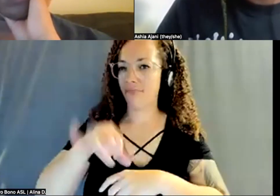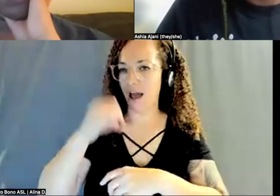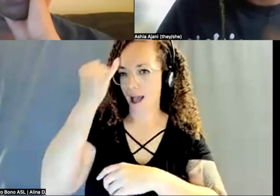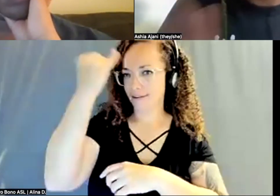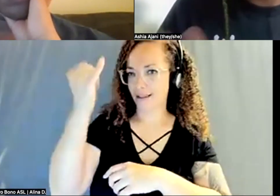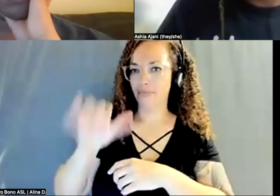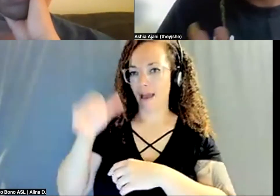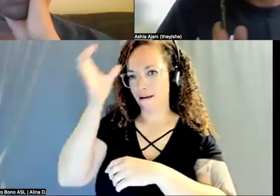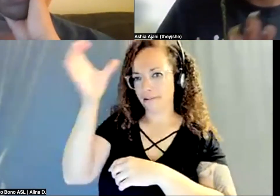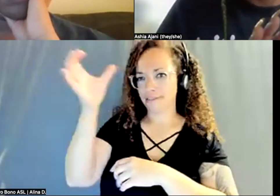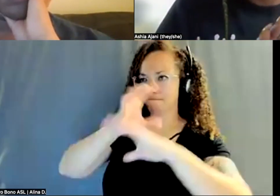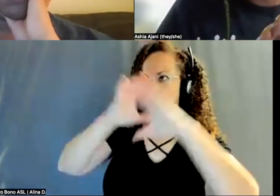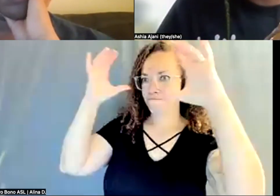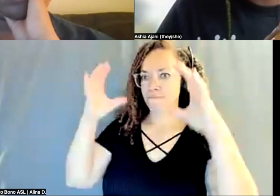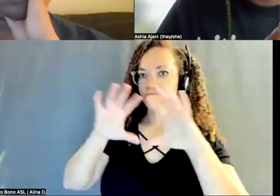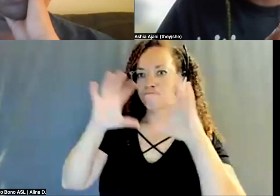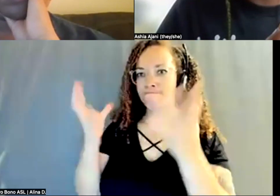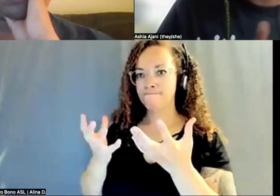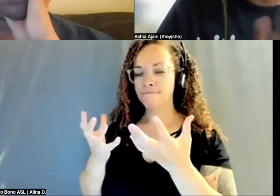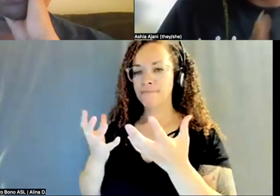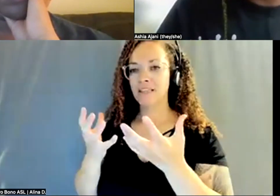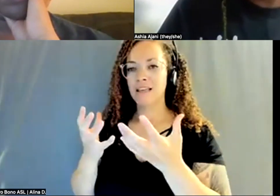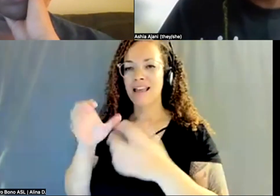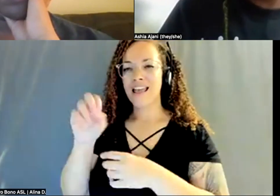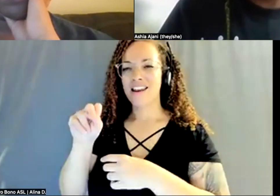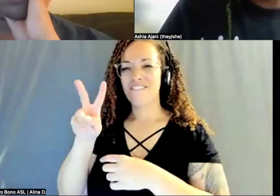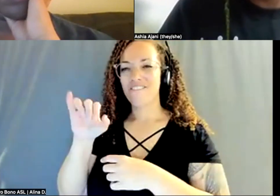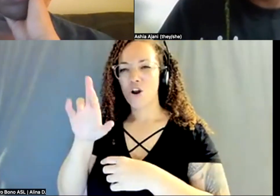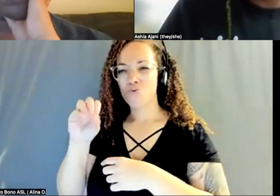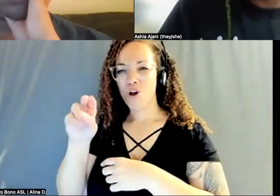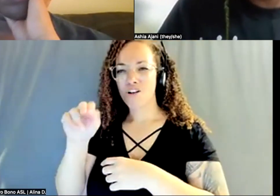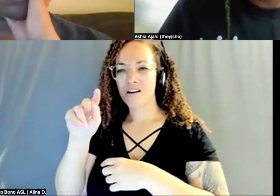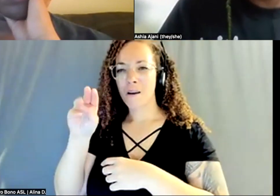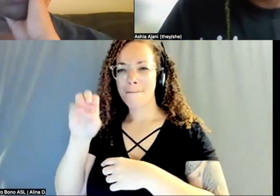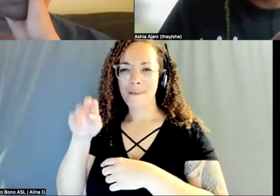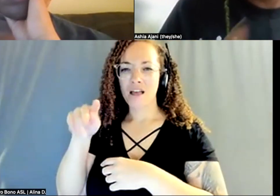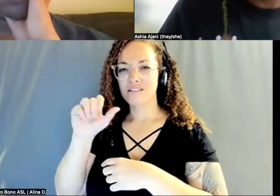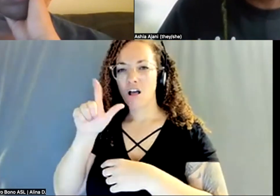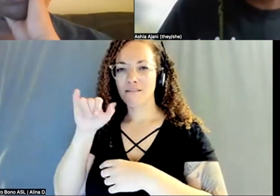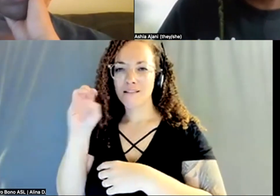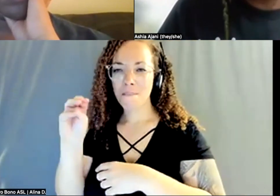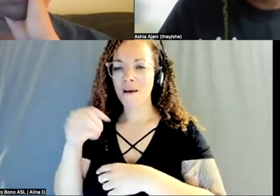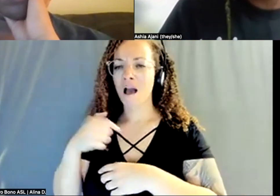like move away from this very Eurocentric view of like, what does it mean to be an environmentalist?